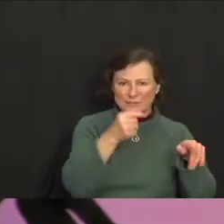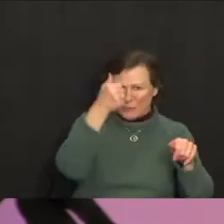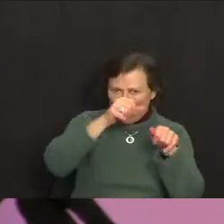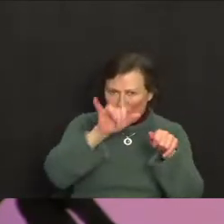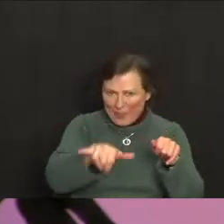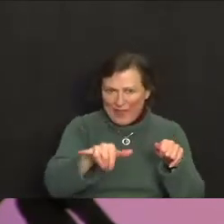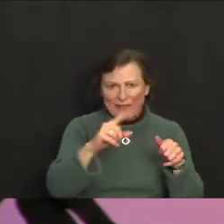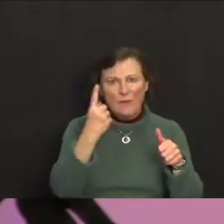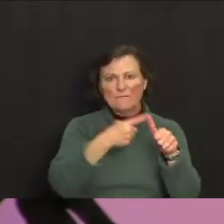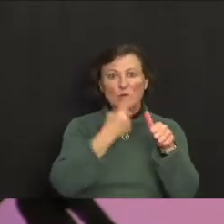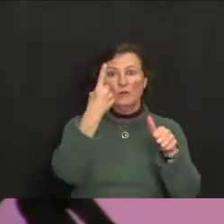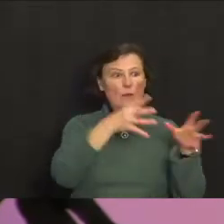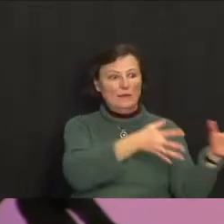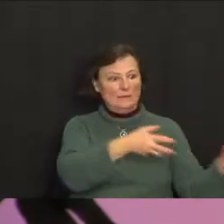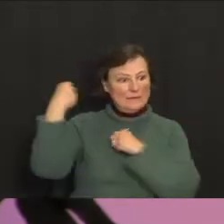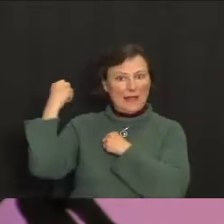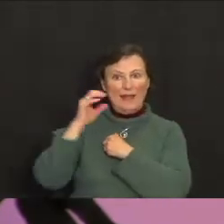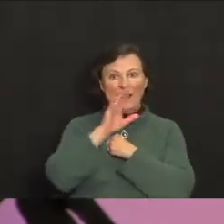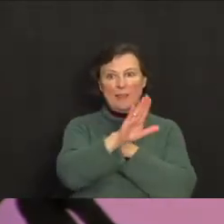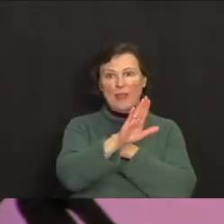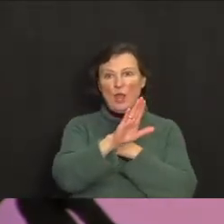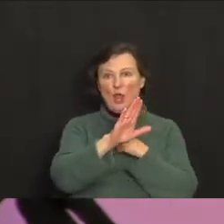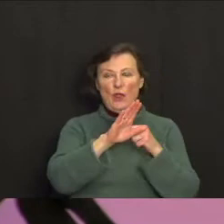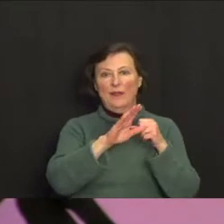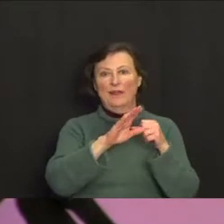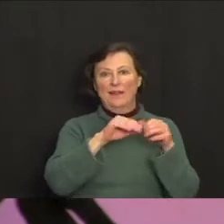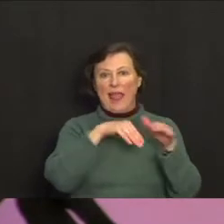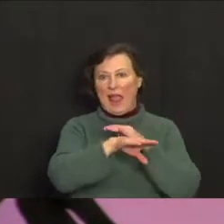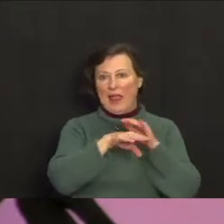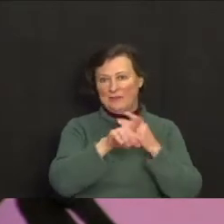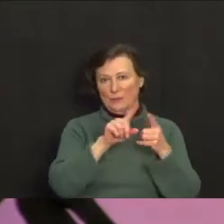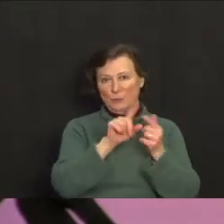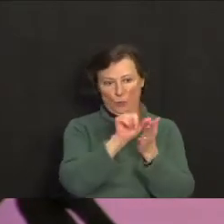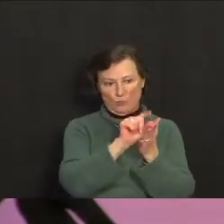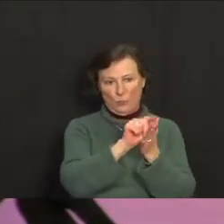was to take away their access to printing presses right when the Catholics reasserted power.